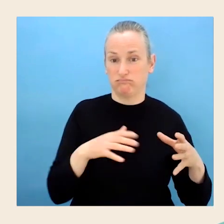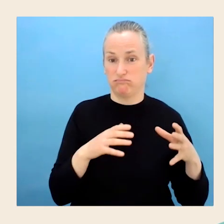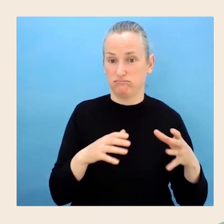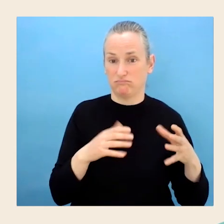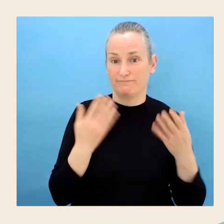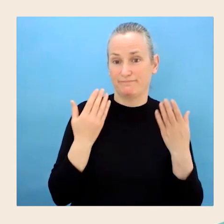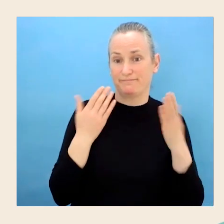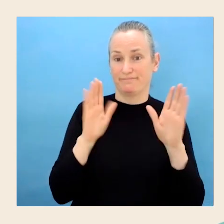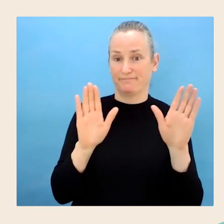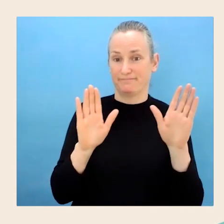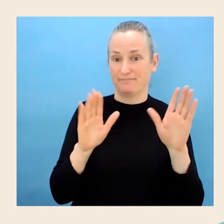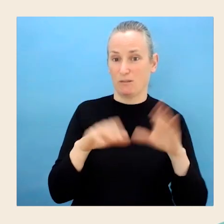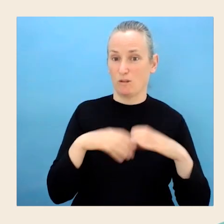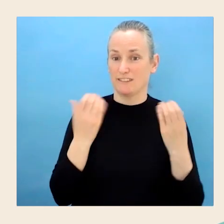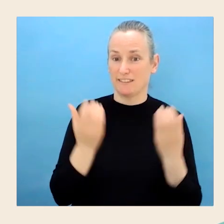So that's why today is magic.